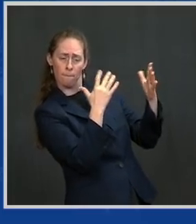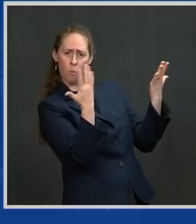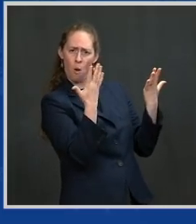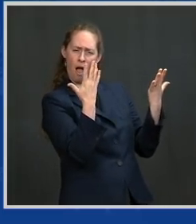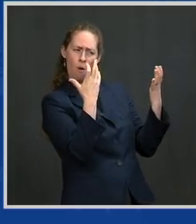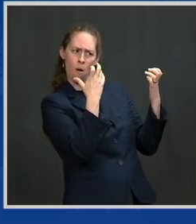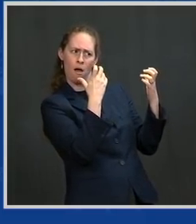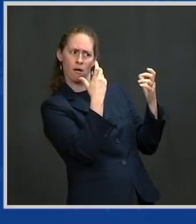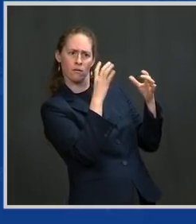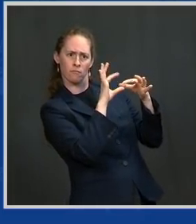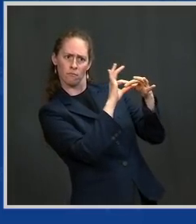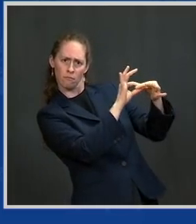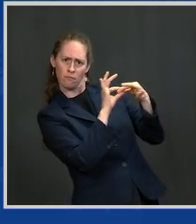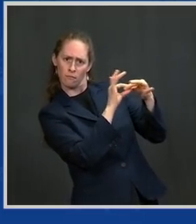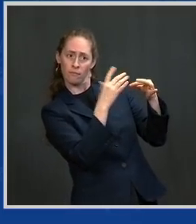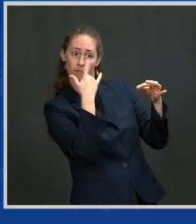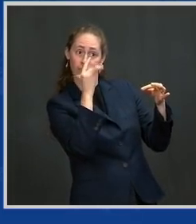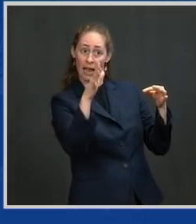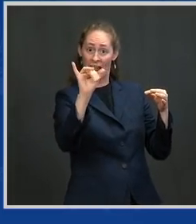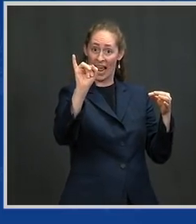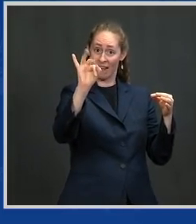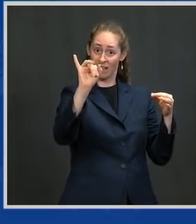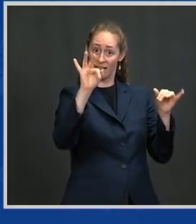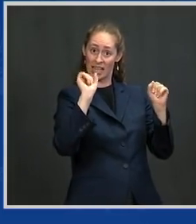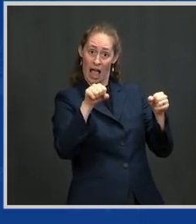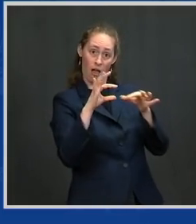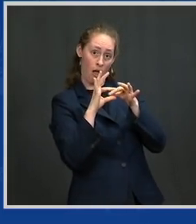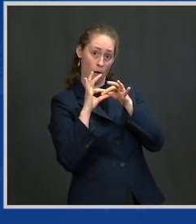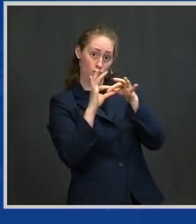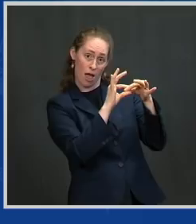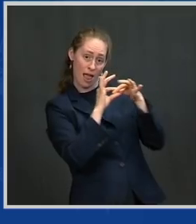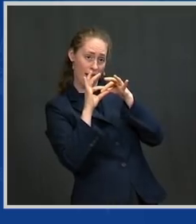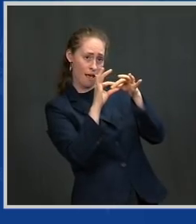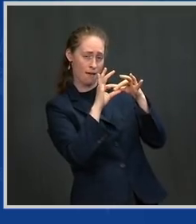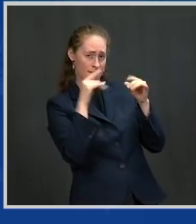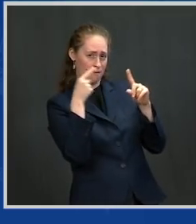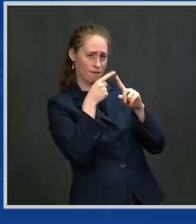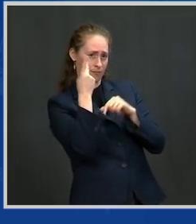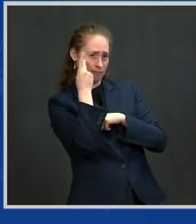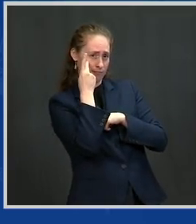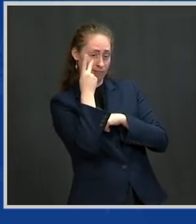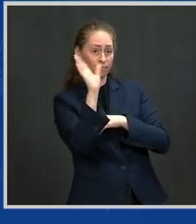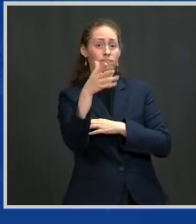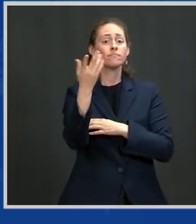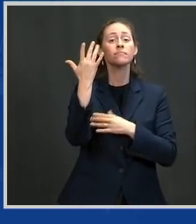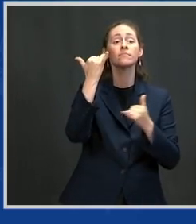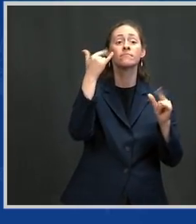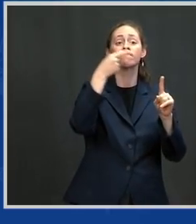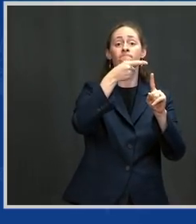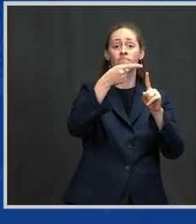and see if we can do that. And the areas where we don't agree, make it clear what the red lines are.